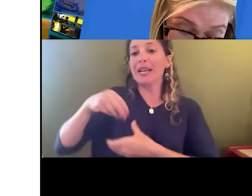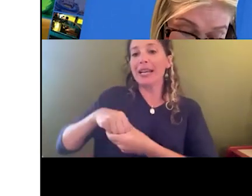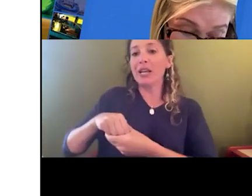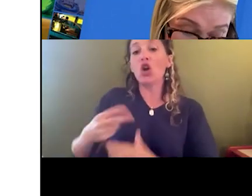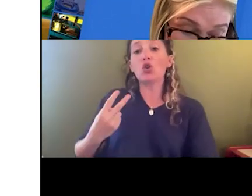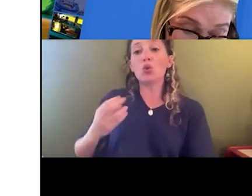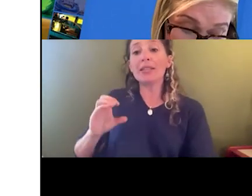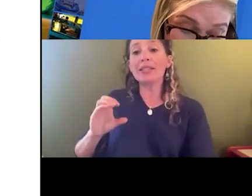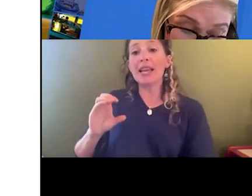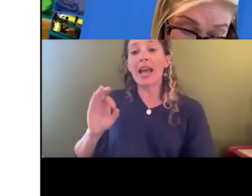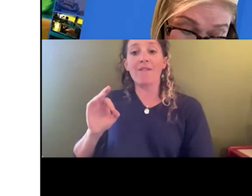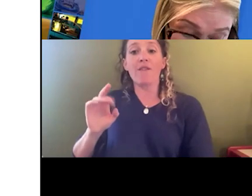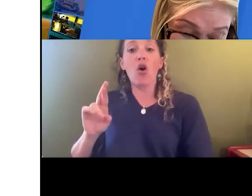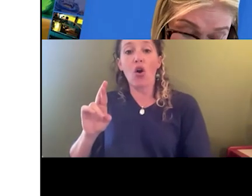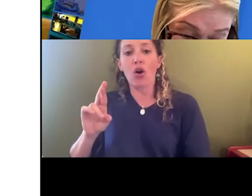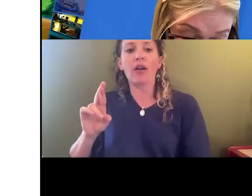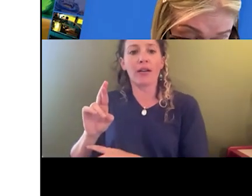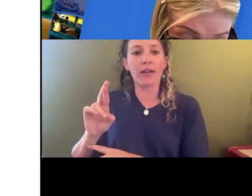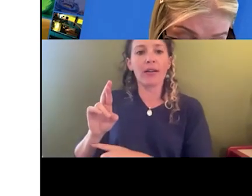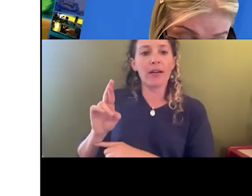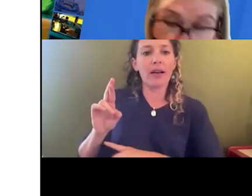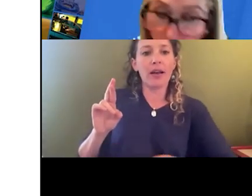and there are now